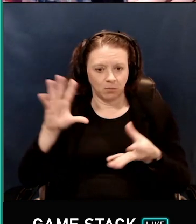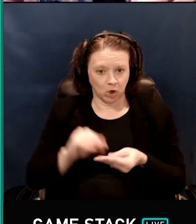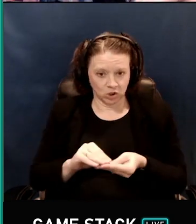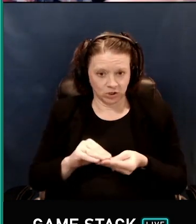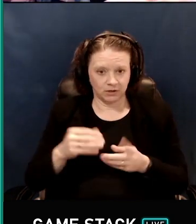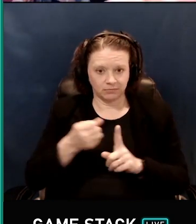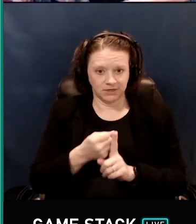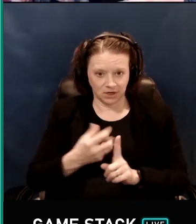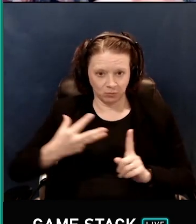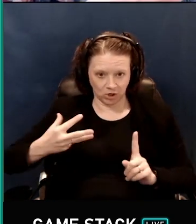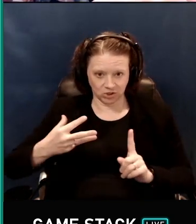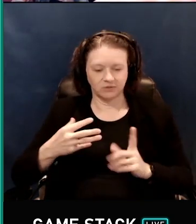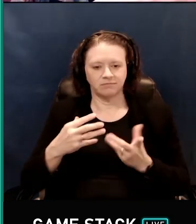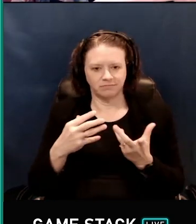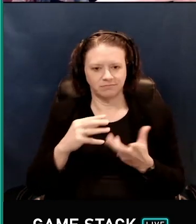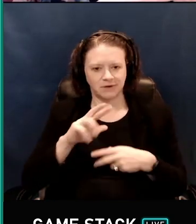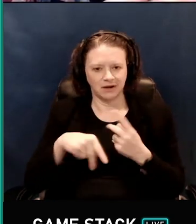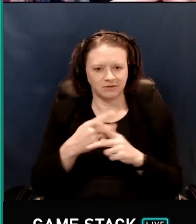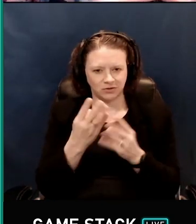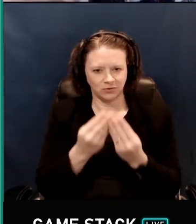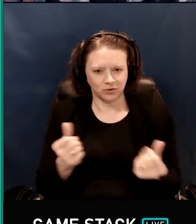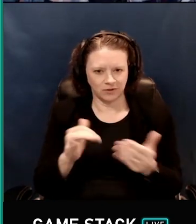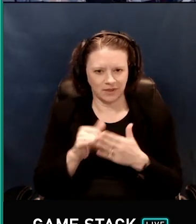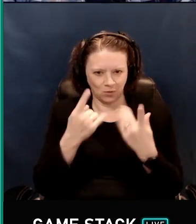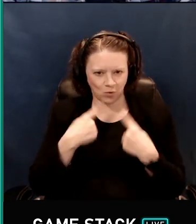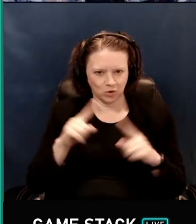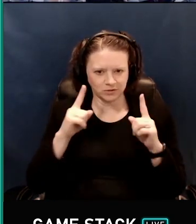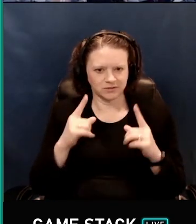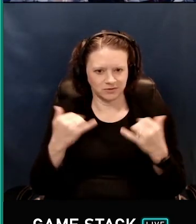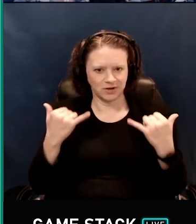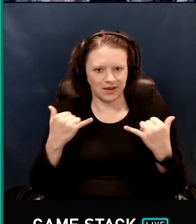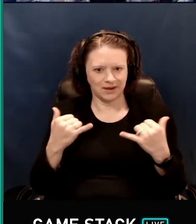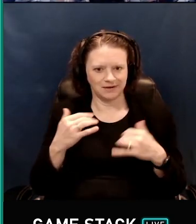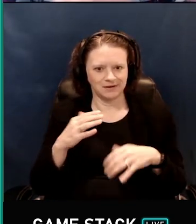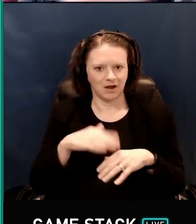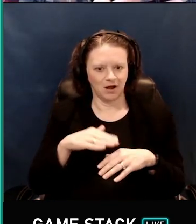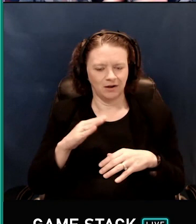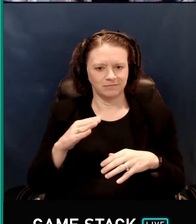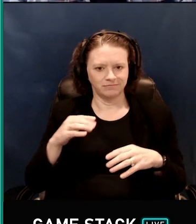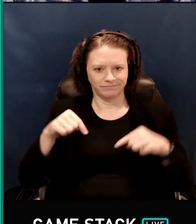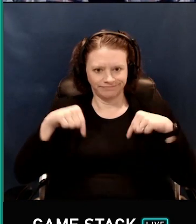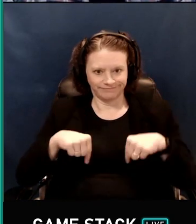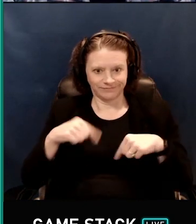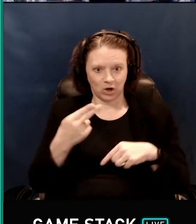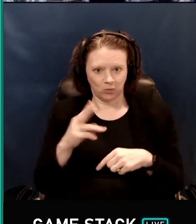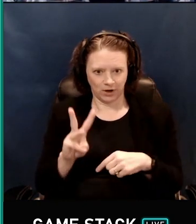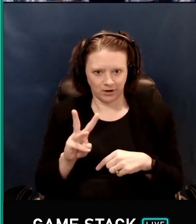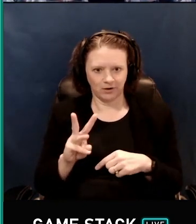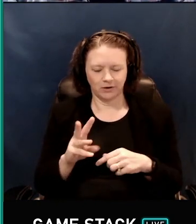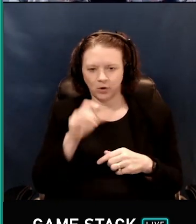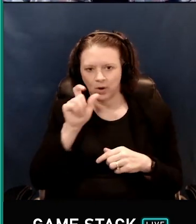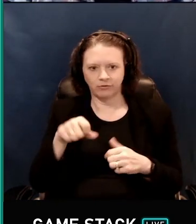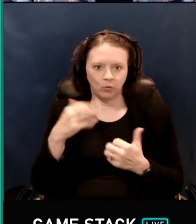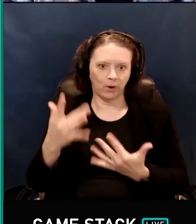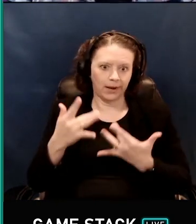So we don't need - you don't need to wait a couple years for new hardware to arrive. It'll work on today's GPU's.